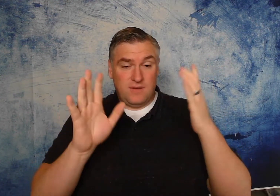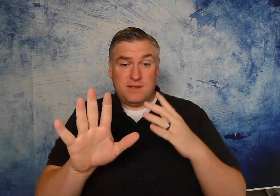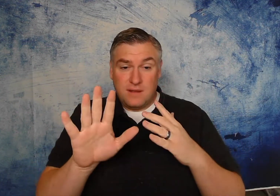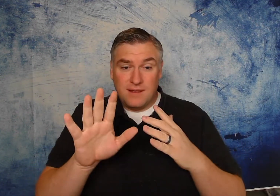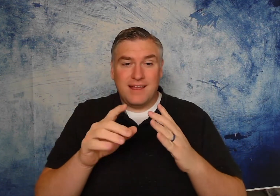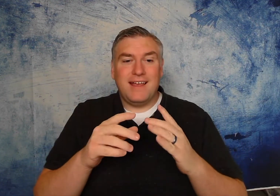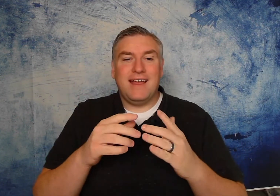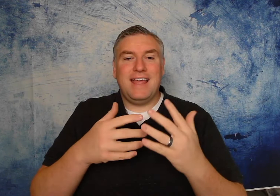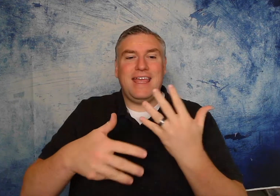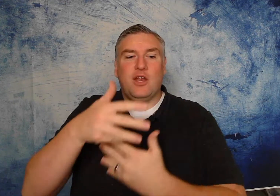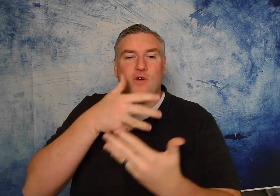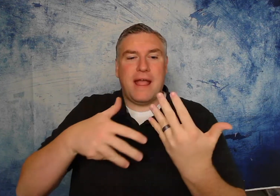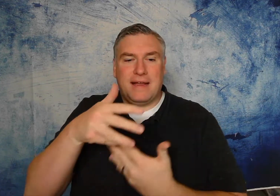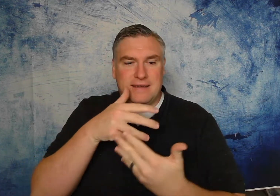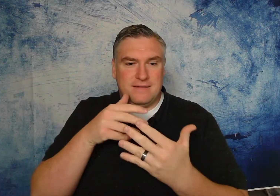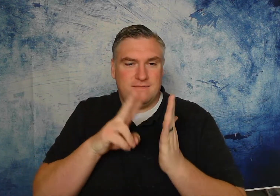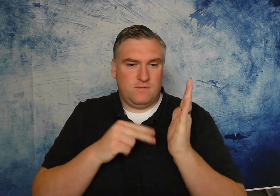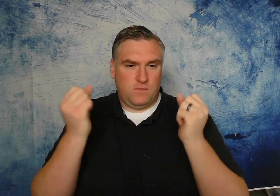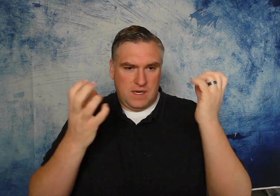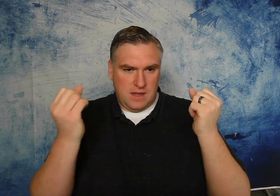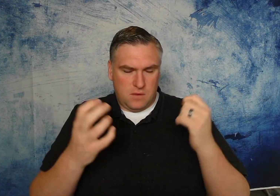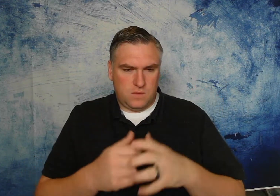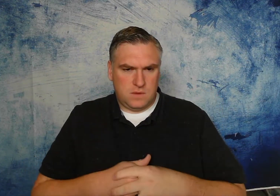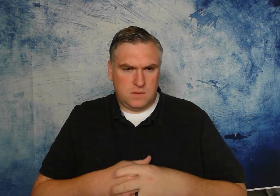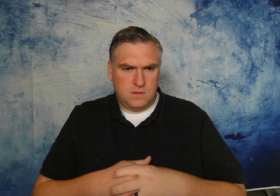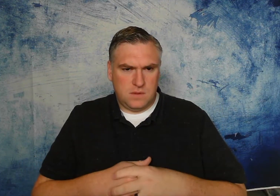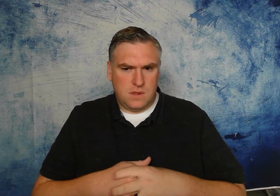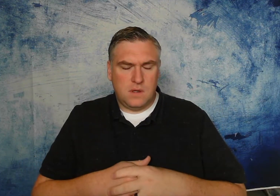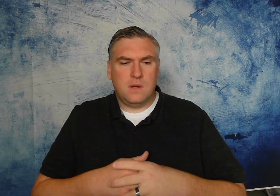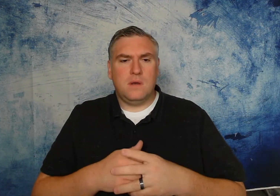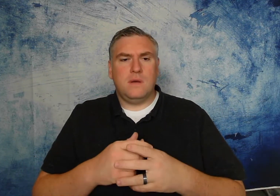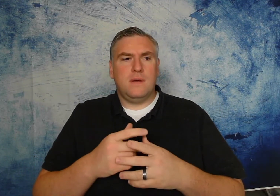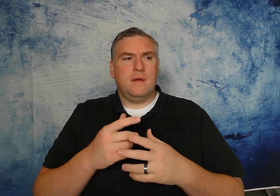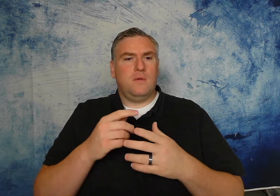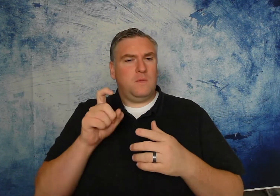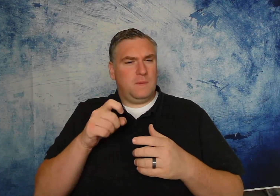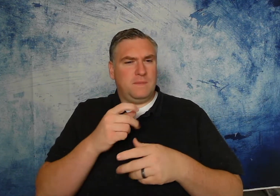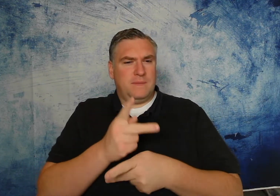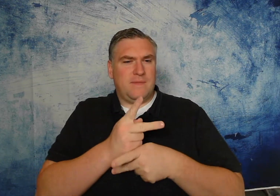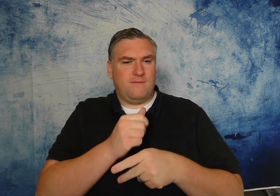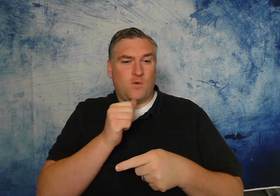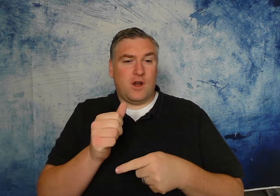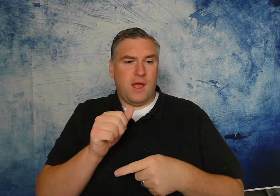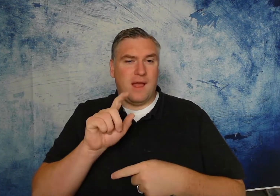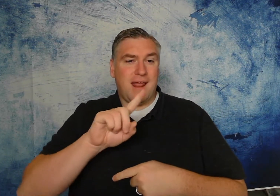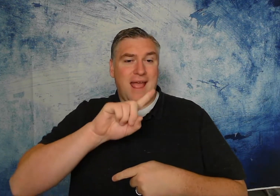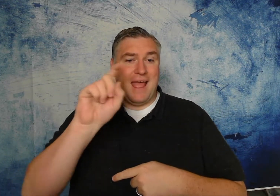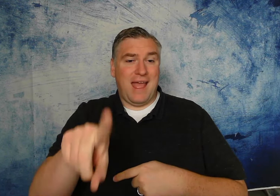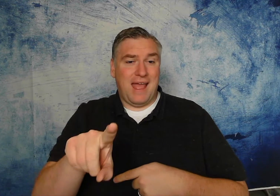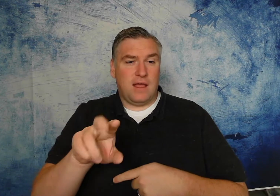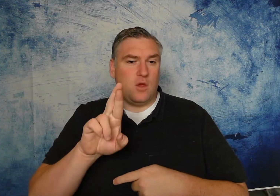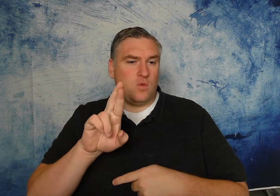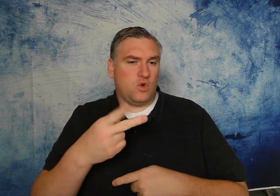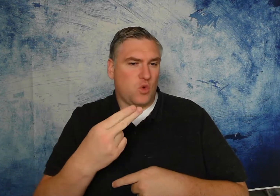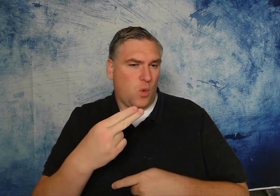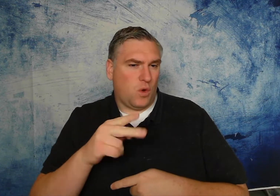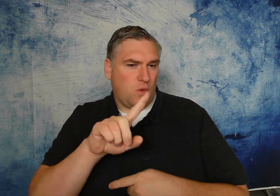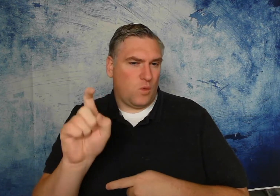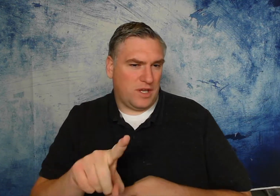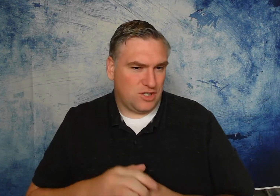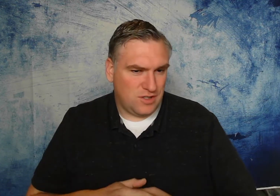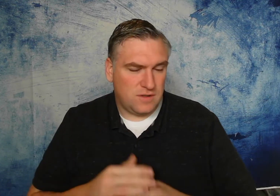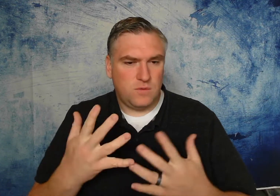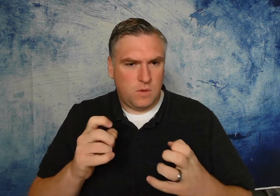Read alouds - interactive read alouds is really the point we need to be careful to not ask